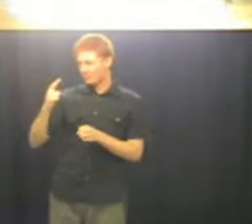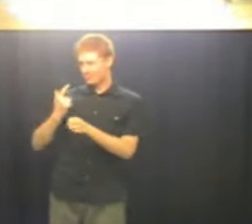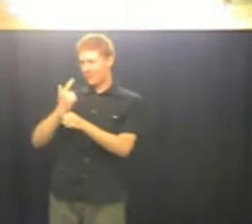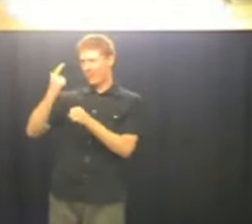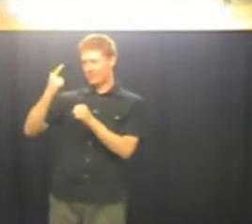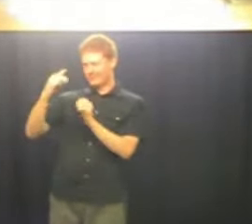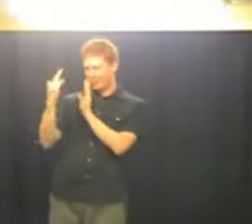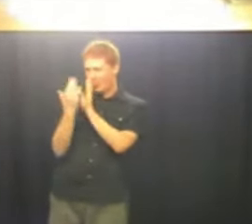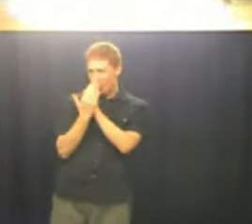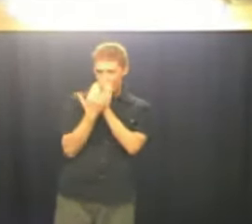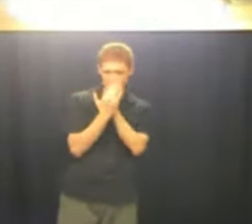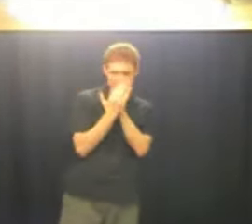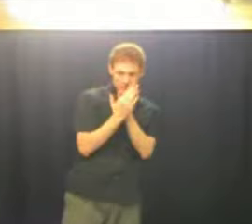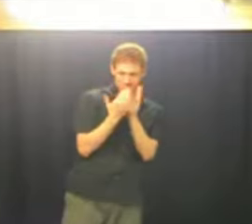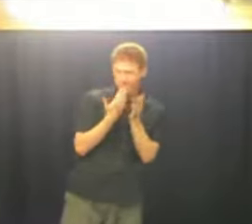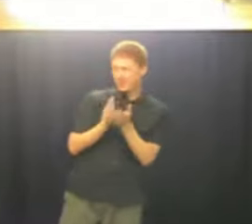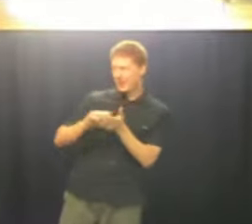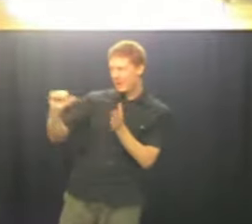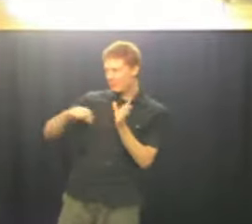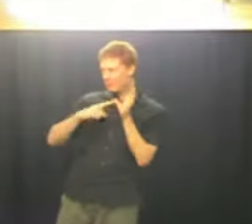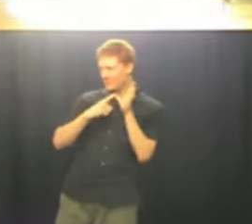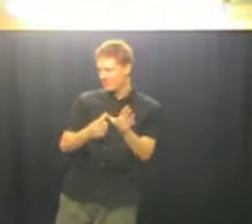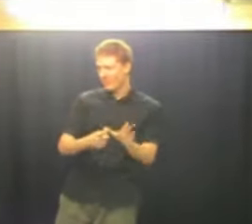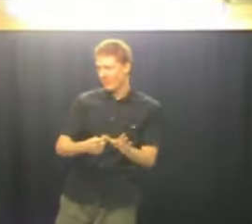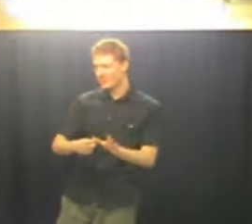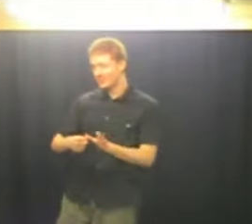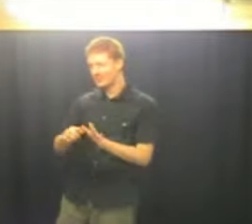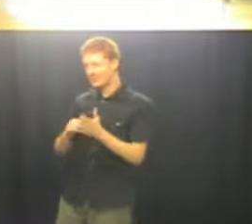how God is close and how we should respond